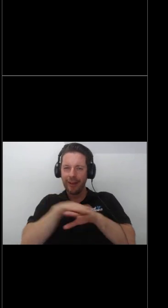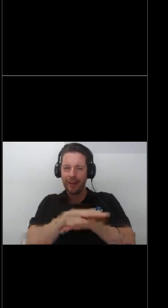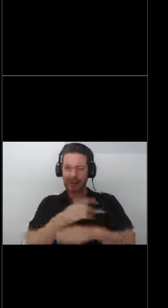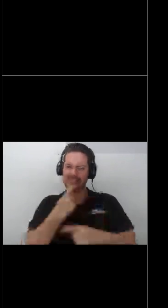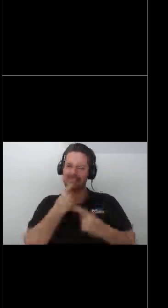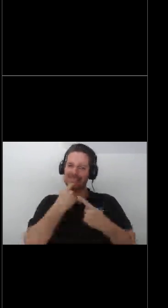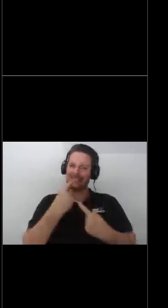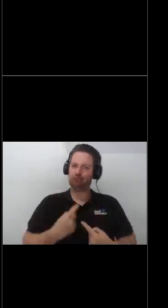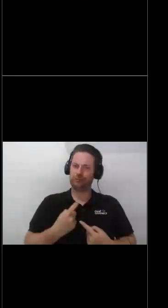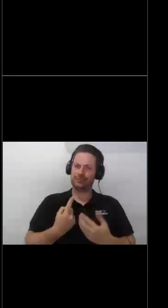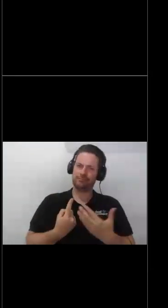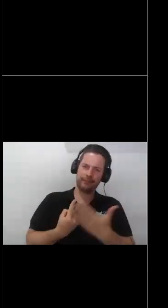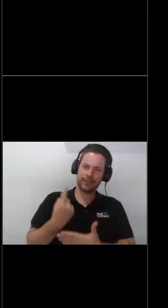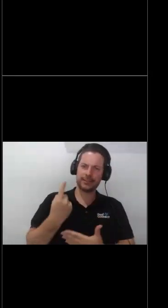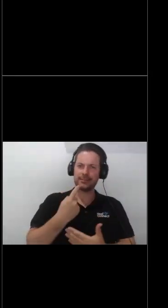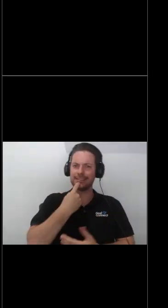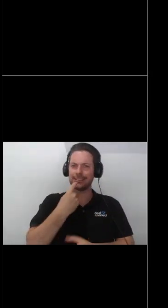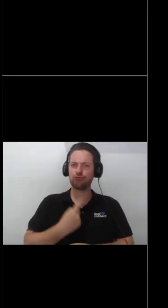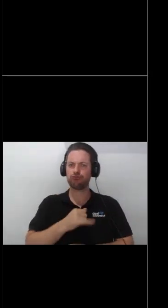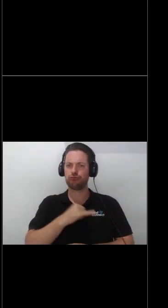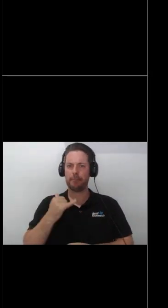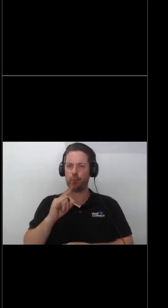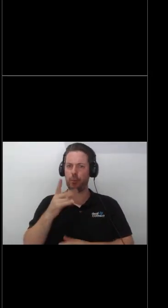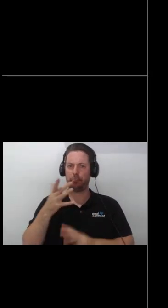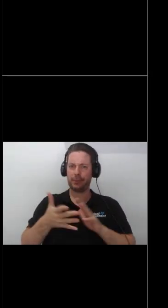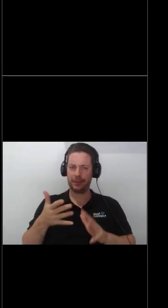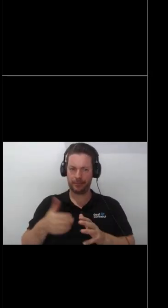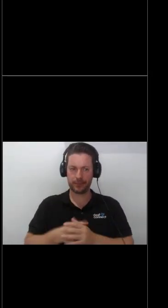because mental health court only deals with serious offenses